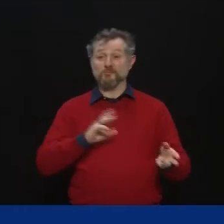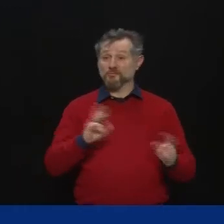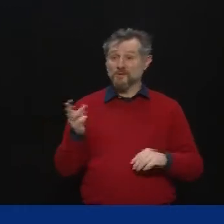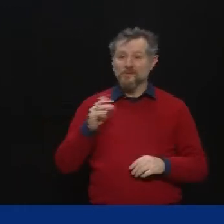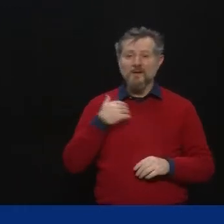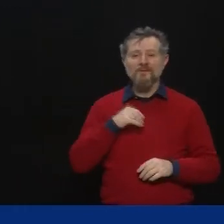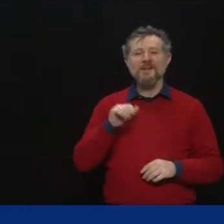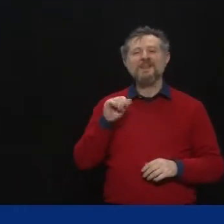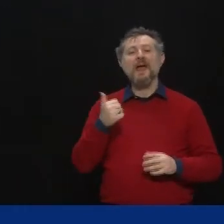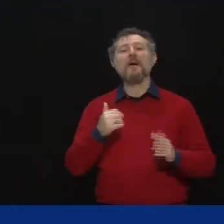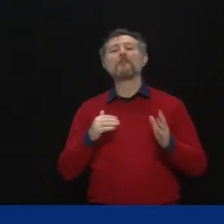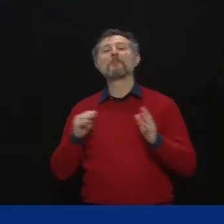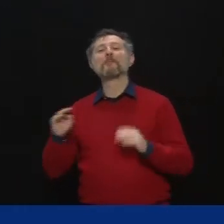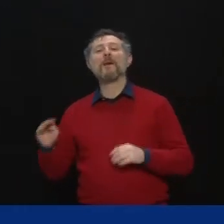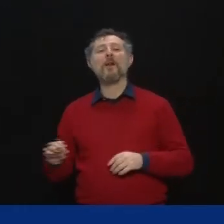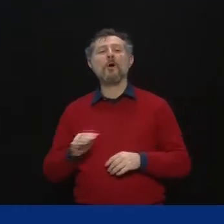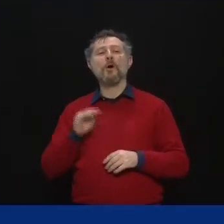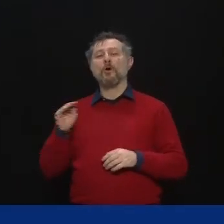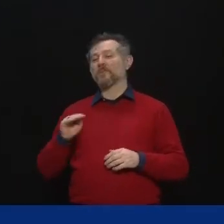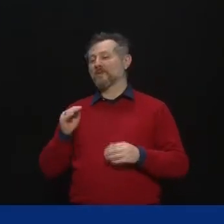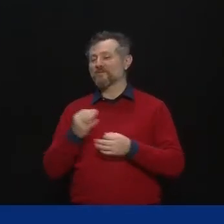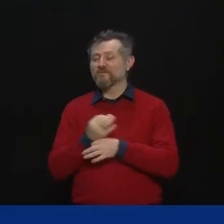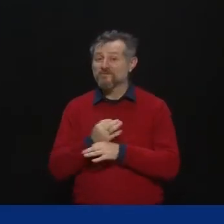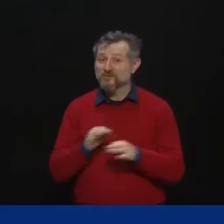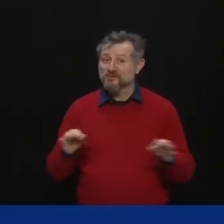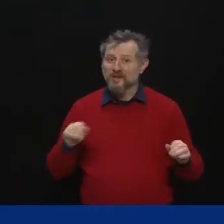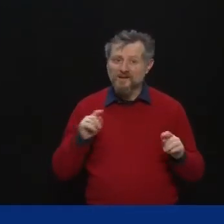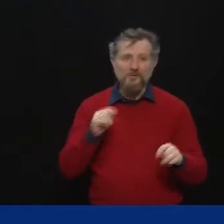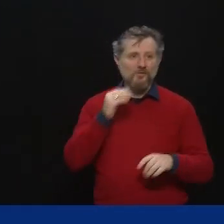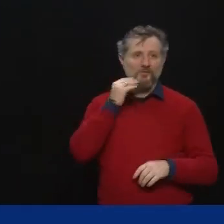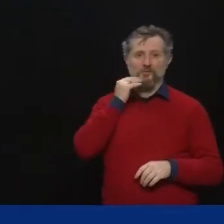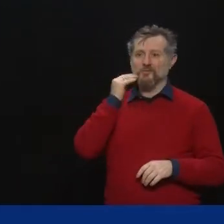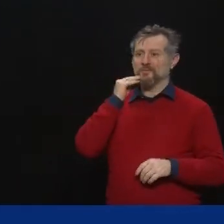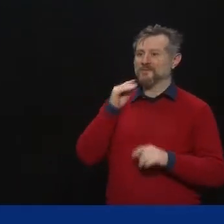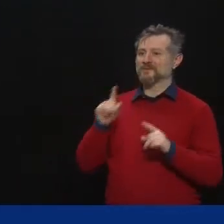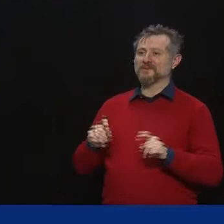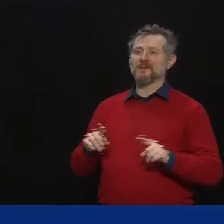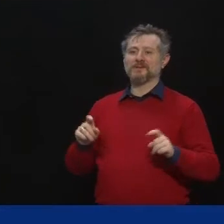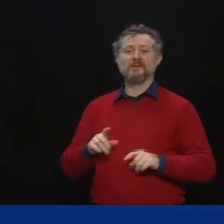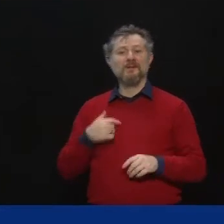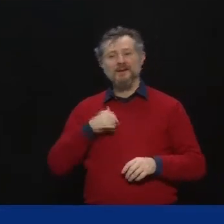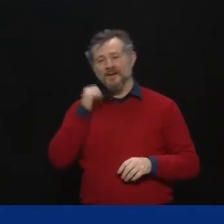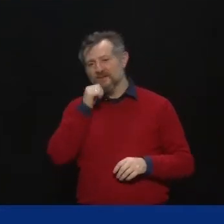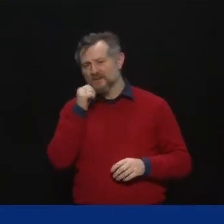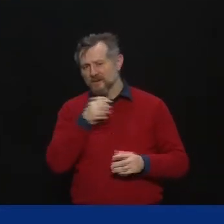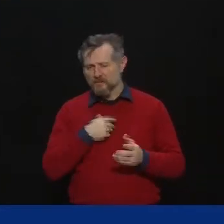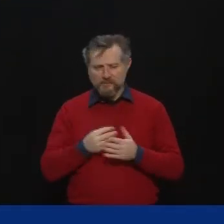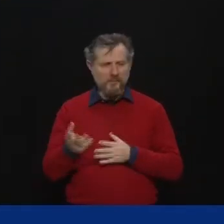OF WHAT WE'RE DOING HERE. ALSO, TESTING. EVERYONE IS TALKING ABOUT TESTING. WE ARE NOW -- WE HAVE AVAILABLE 10 MILLION MORE FREE AT HOME